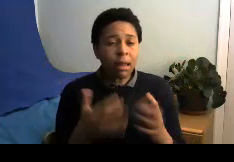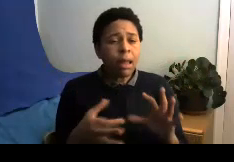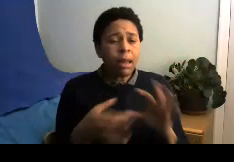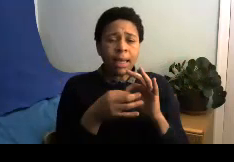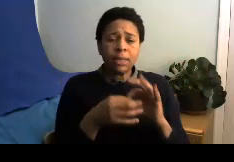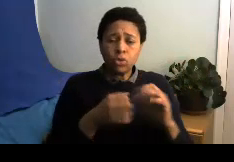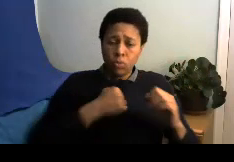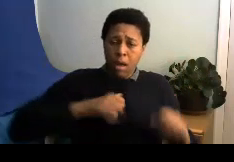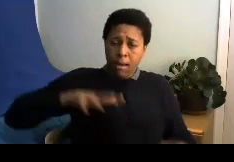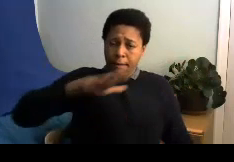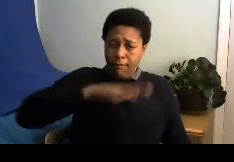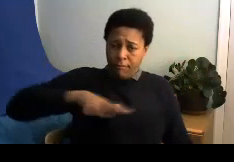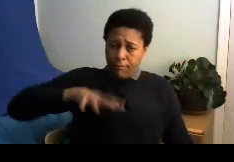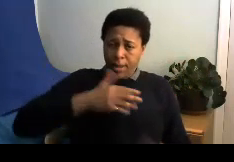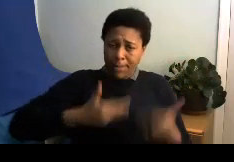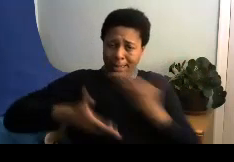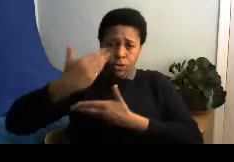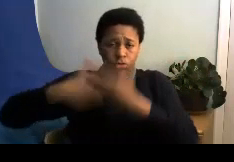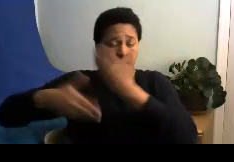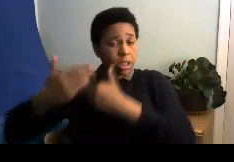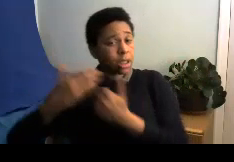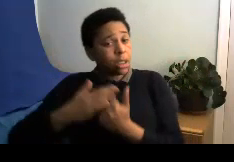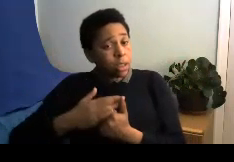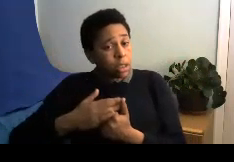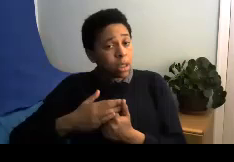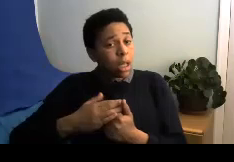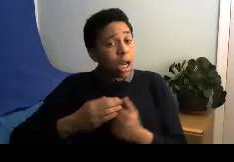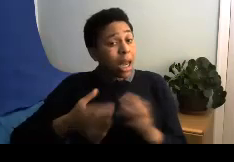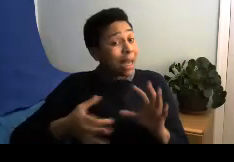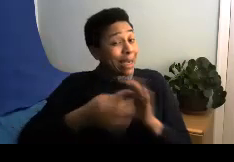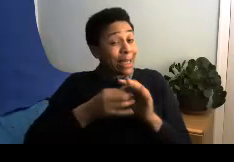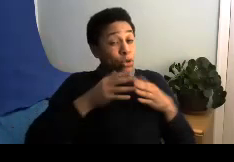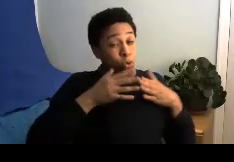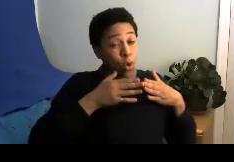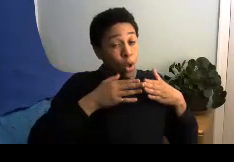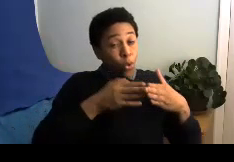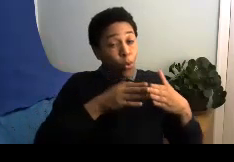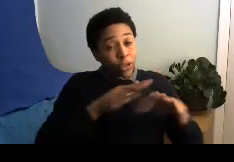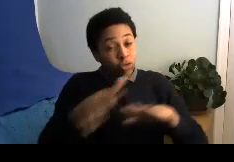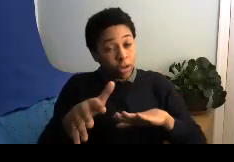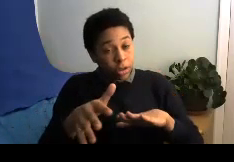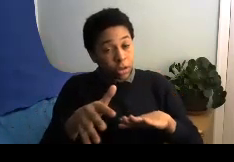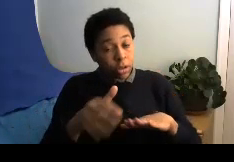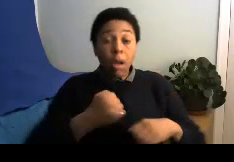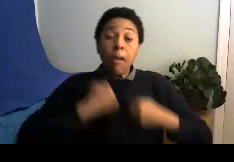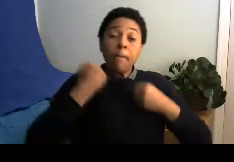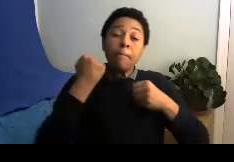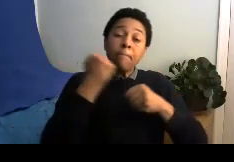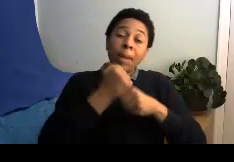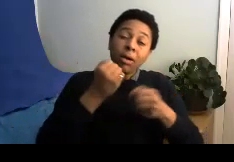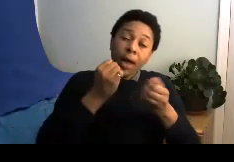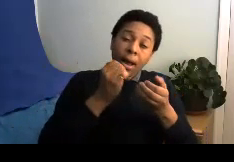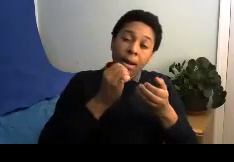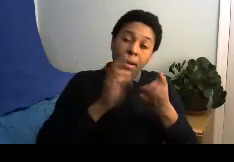history, in terms of the Windrush generation, so my grandparents, all four of them, were born in Jamaica and came to